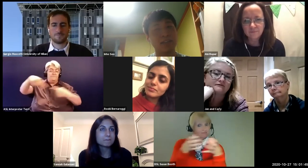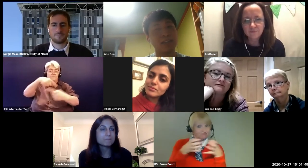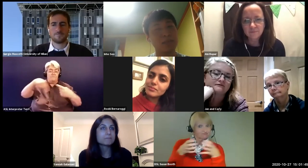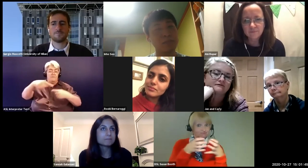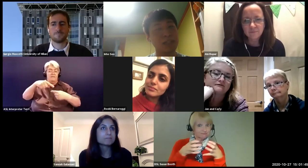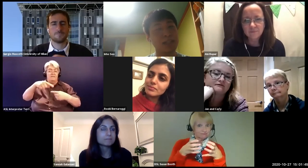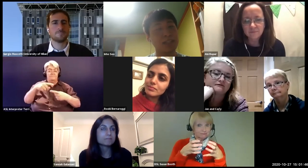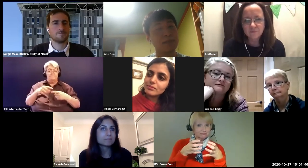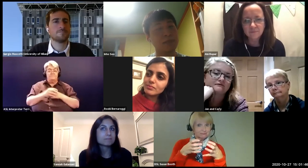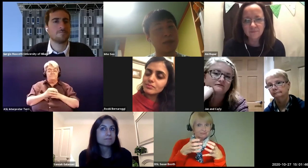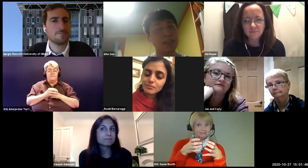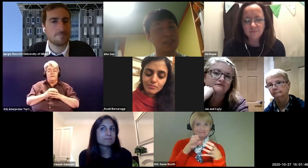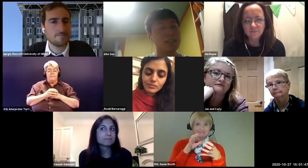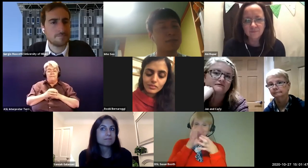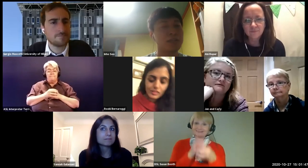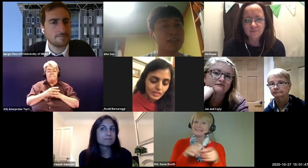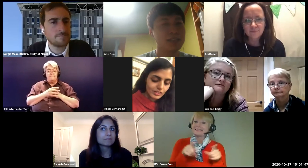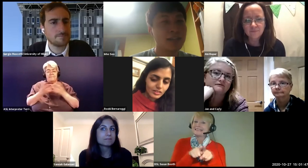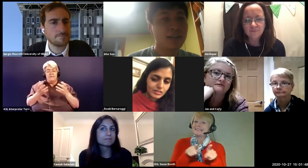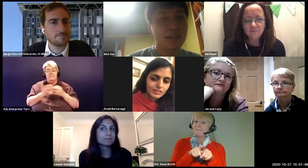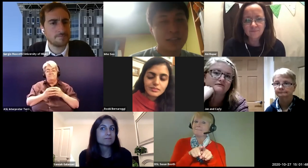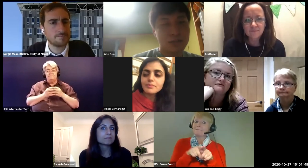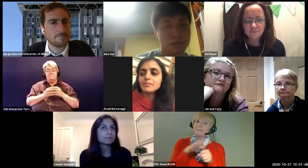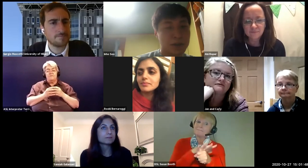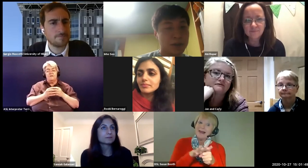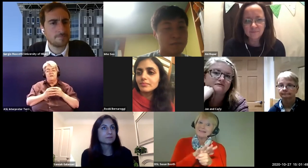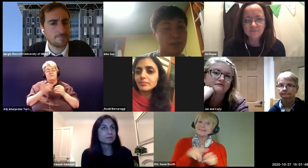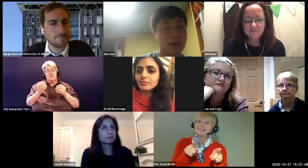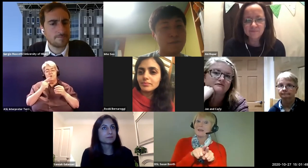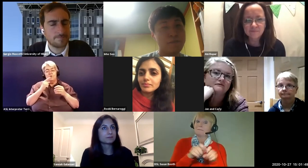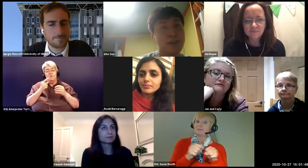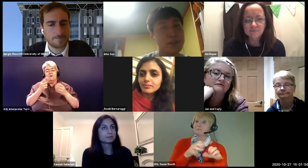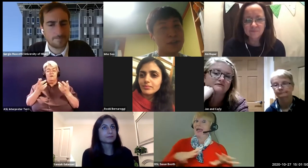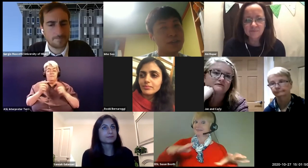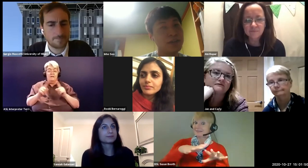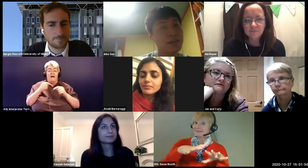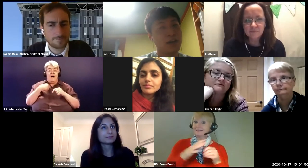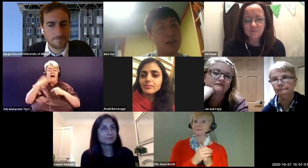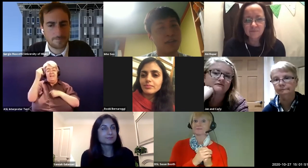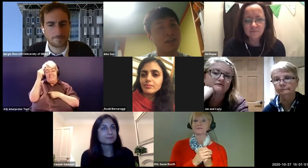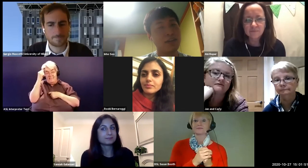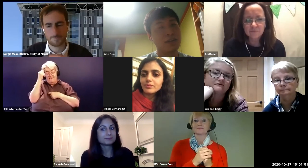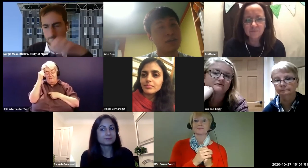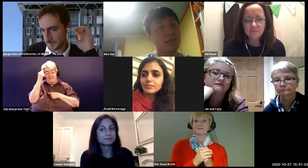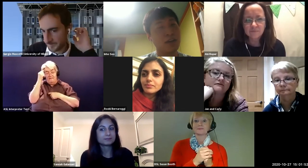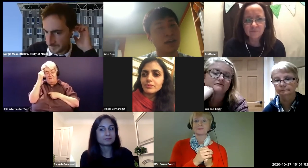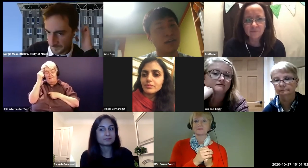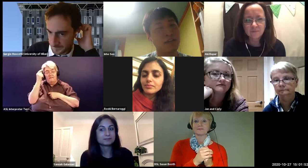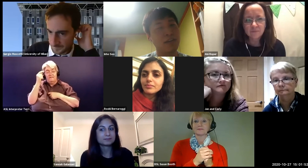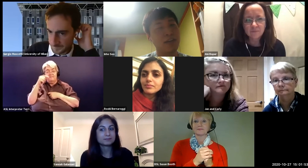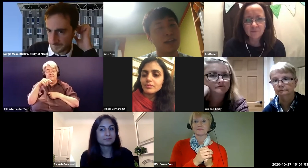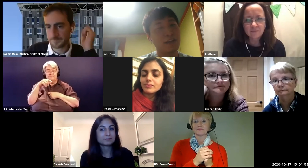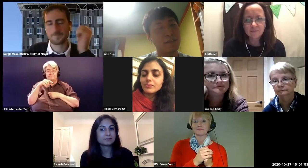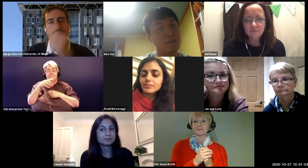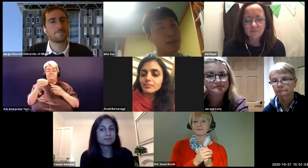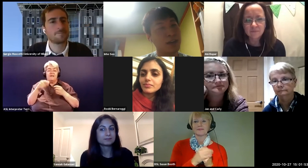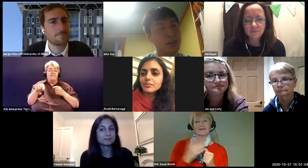in the same place the same space same place so but I feel uh they're uh they're not enough um